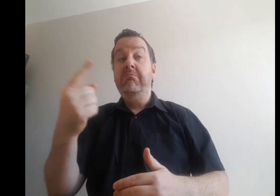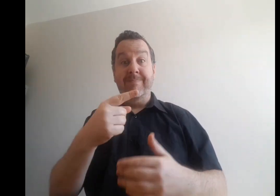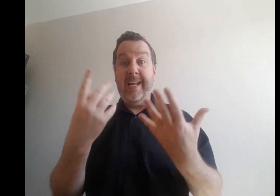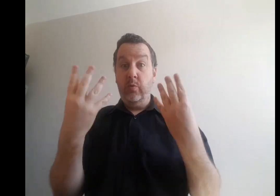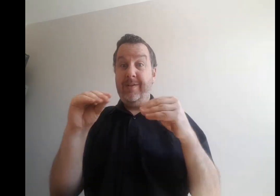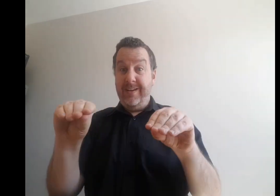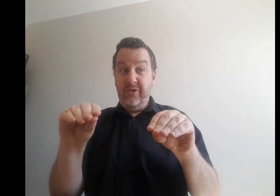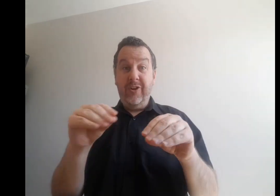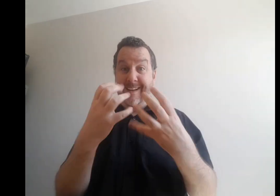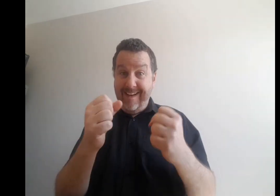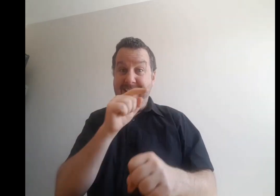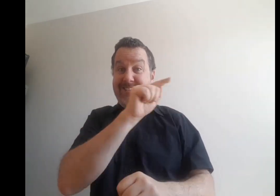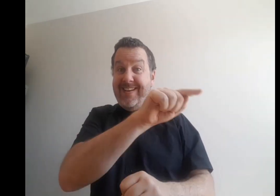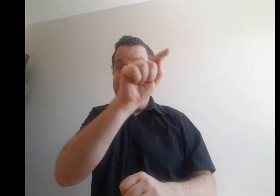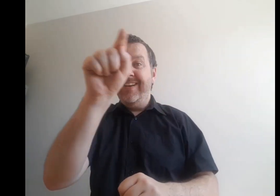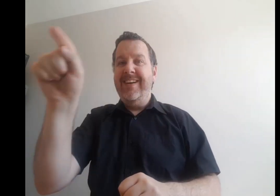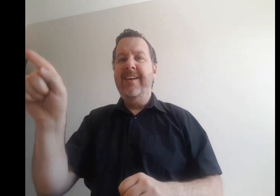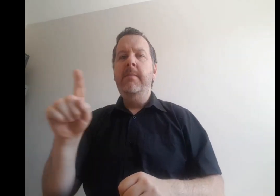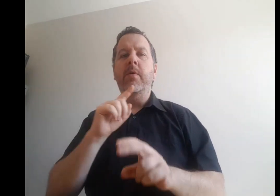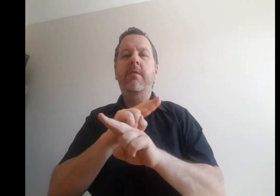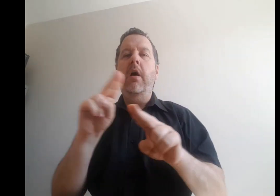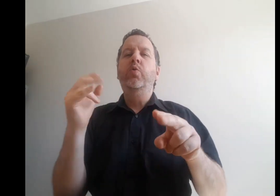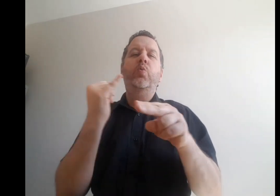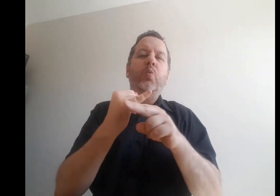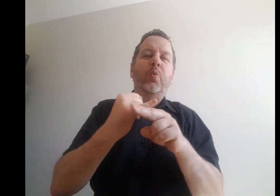of people who were educated in a kind of a roundabout way.